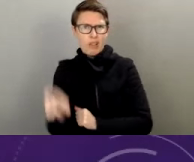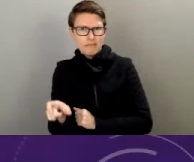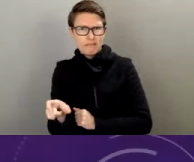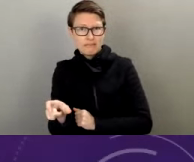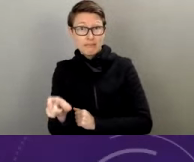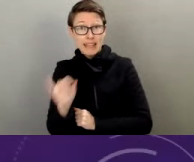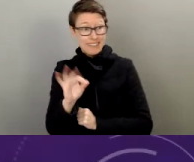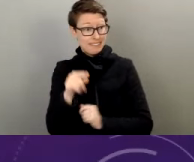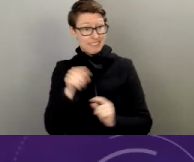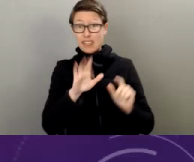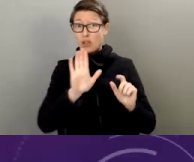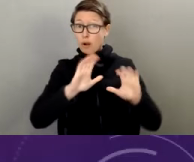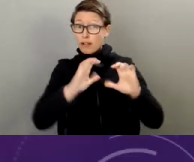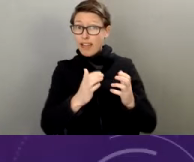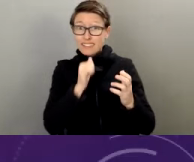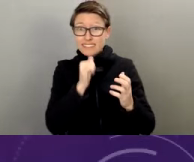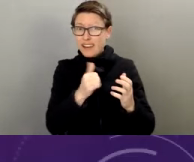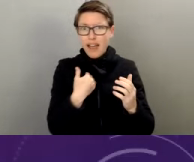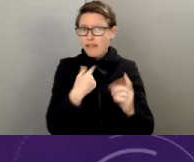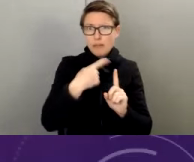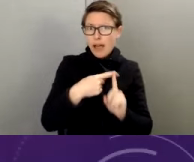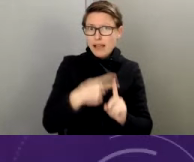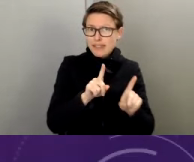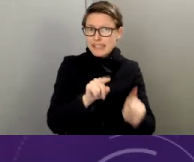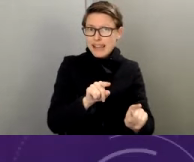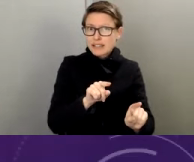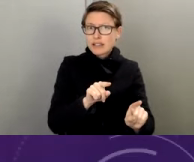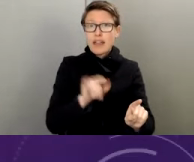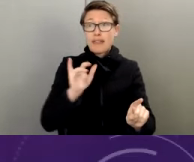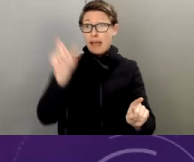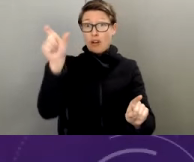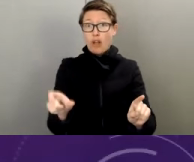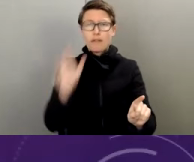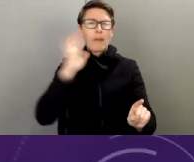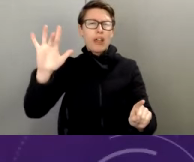course, you won't necessarily have to worry about that. As I just said before, if grades require less dates